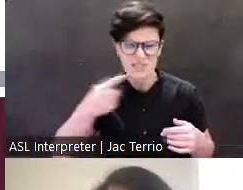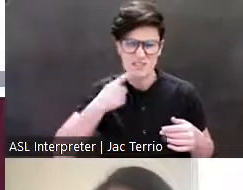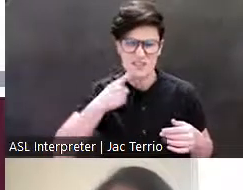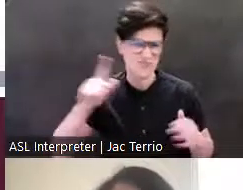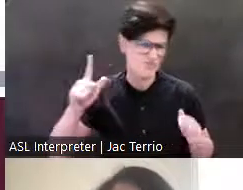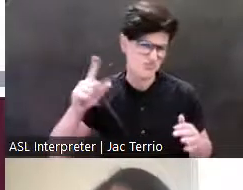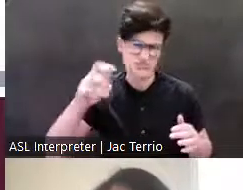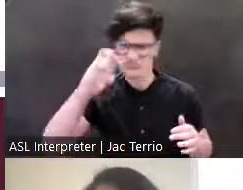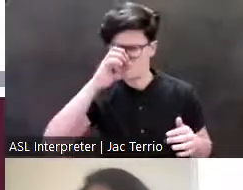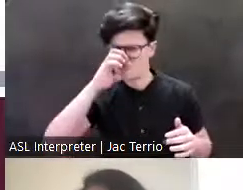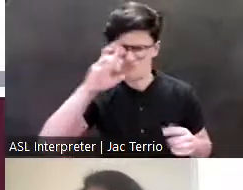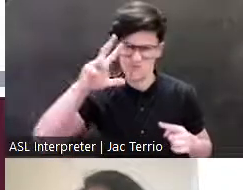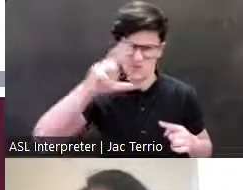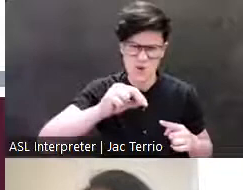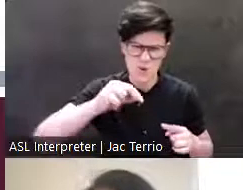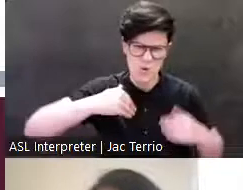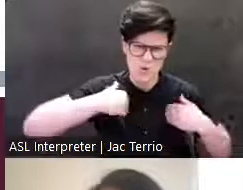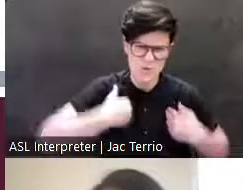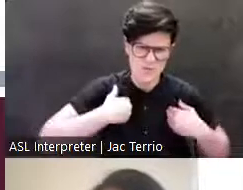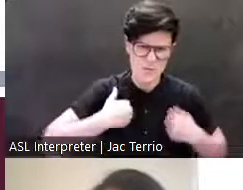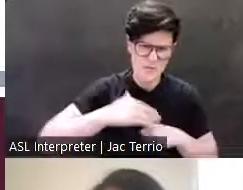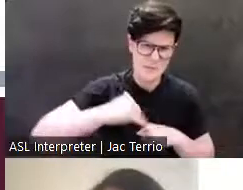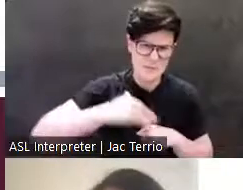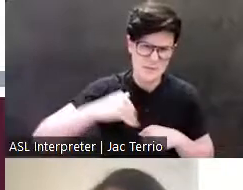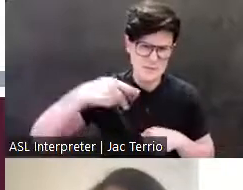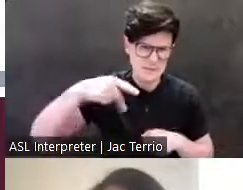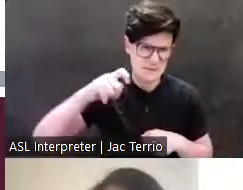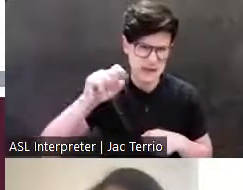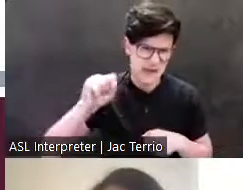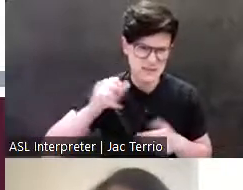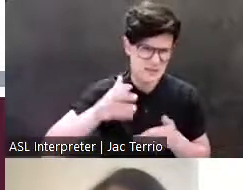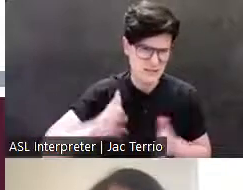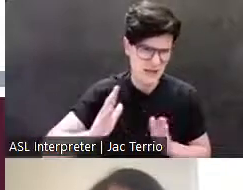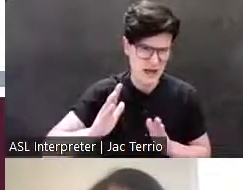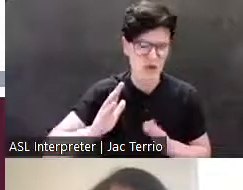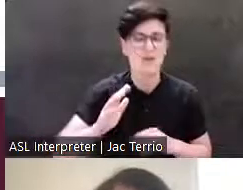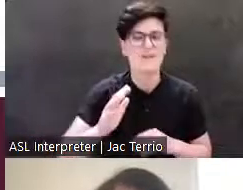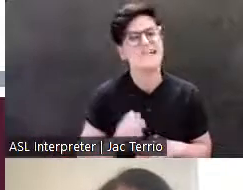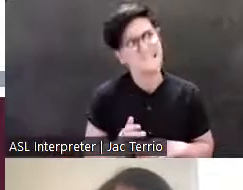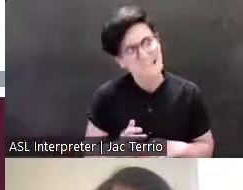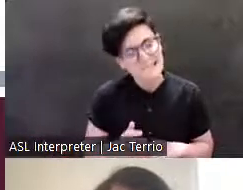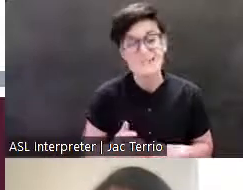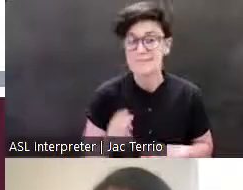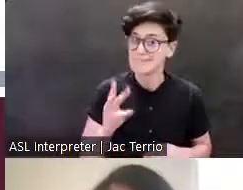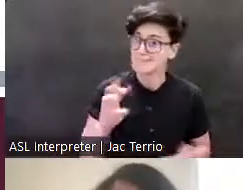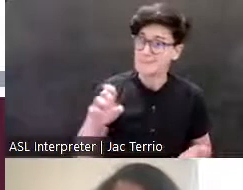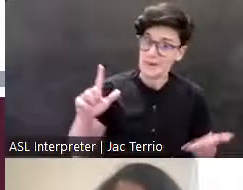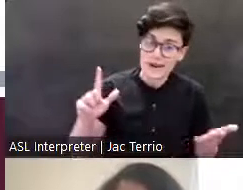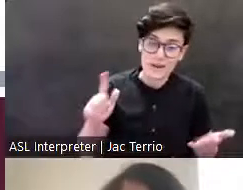allowed. That will have to be one of the things that they will have to discuss with you if you